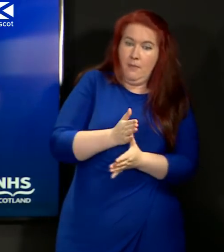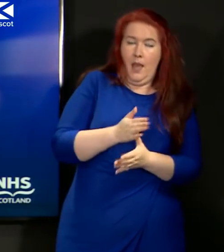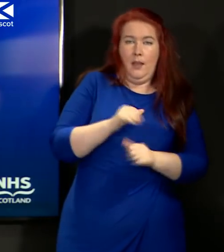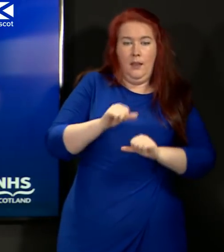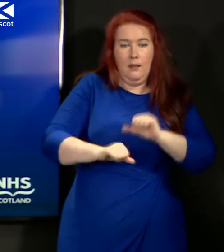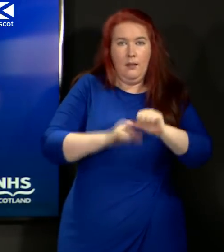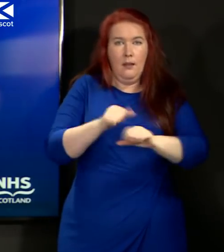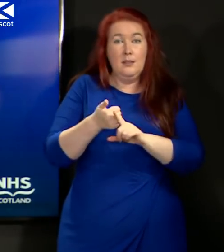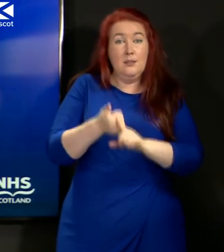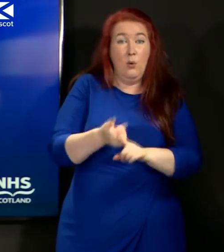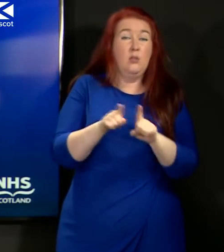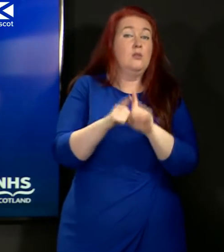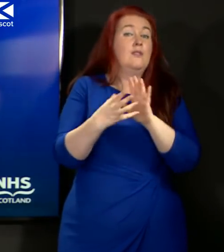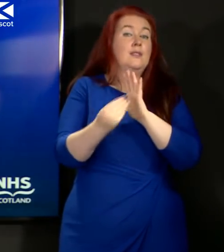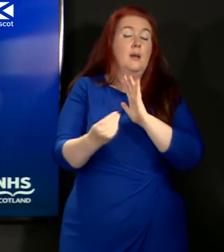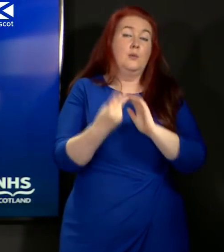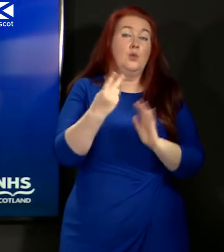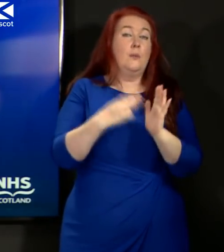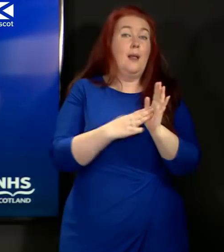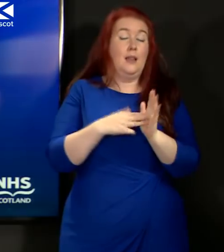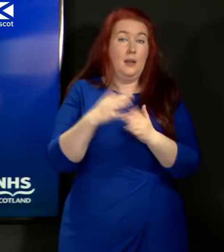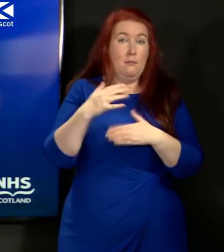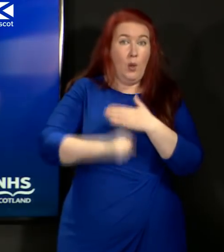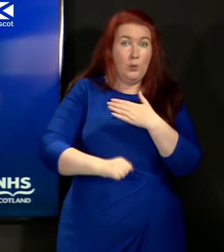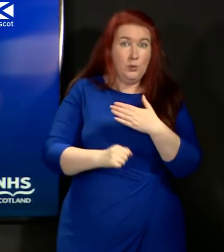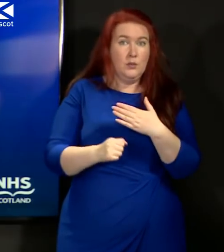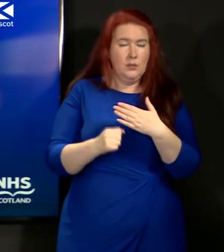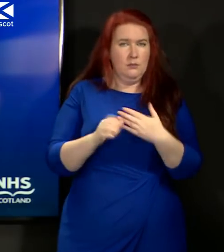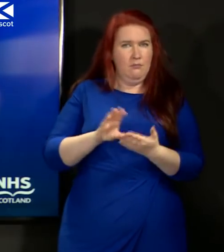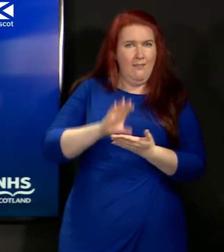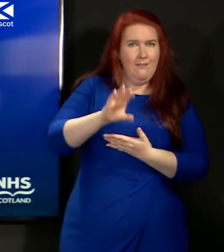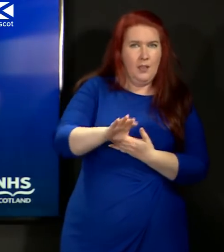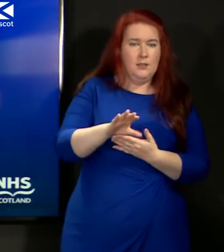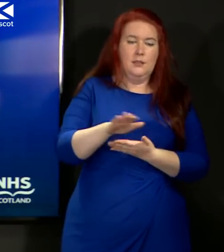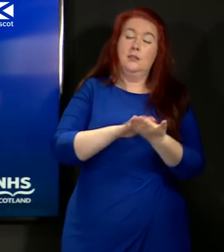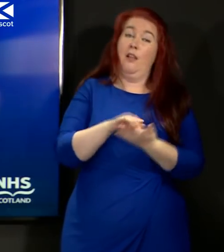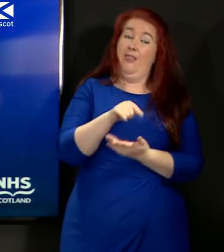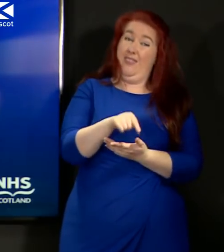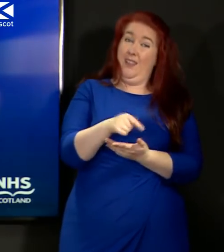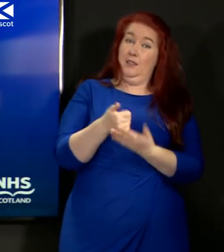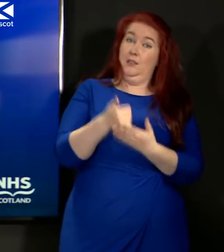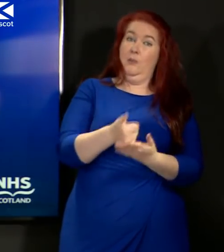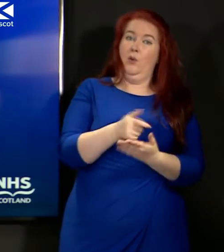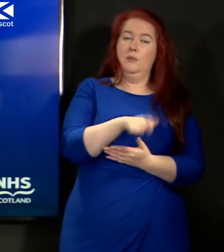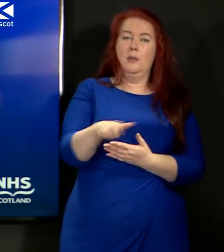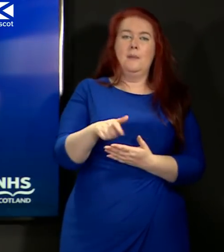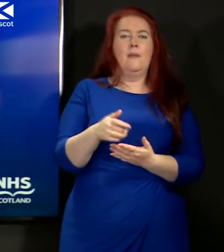the £2 million Town Centre Fund will be supporting those businesses in our town centres when